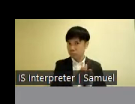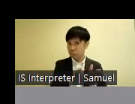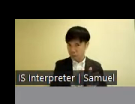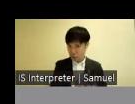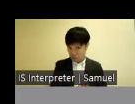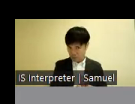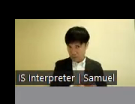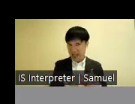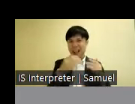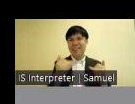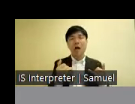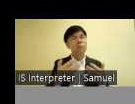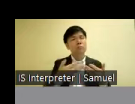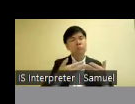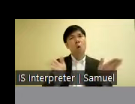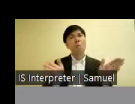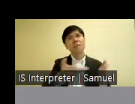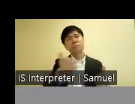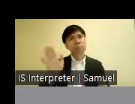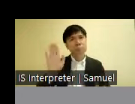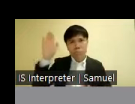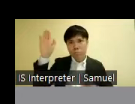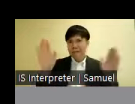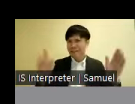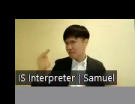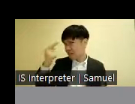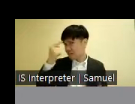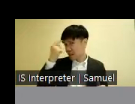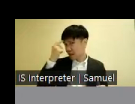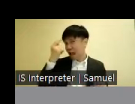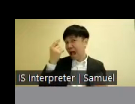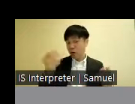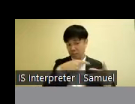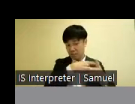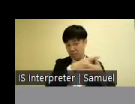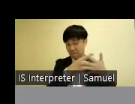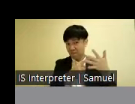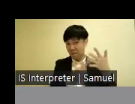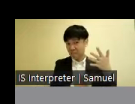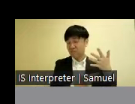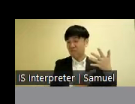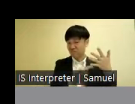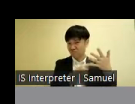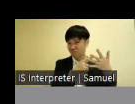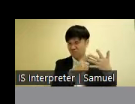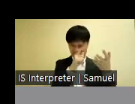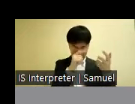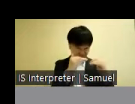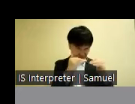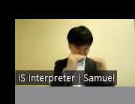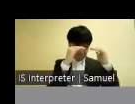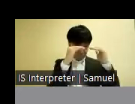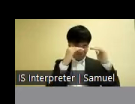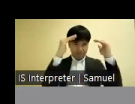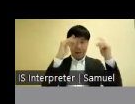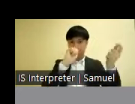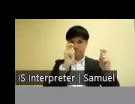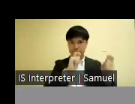on the ideas and how we can change these examples and to see the high level outcomes of the